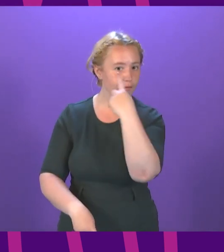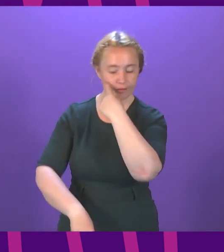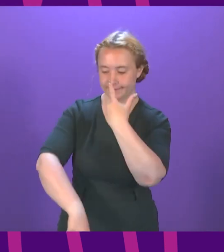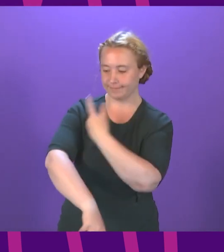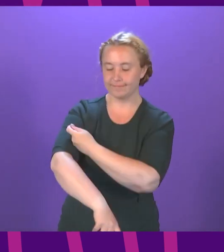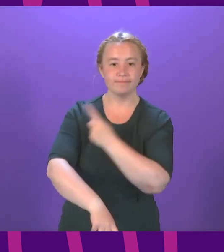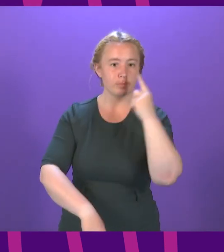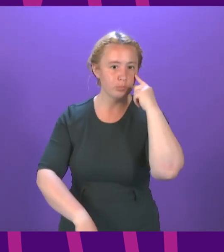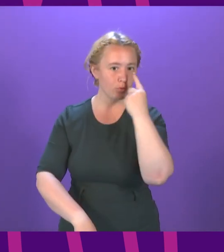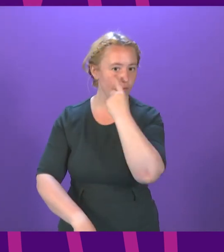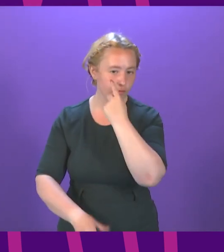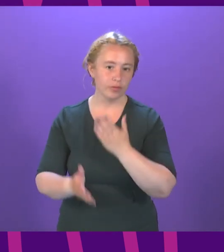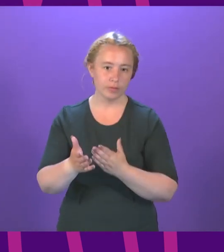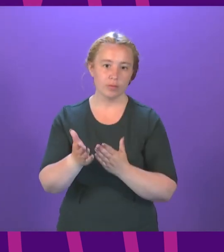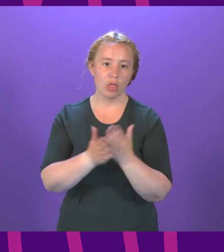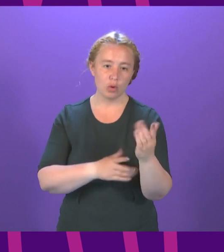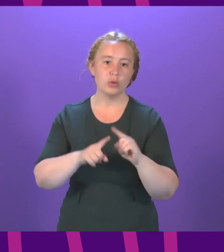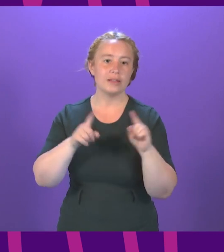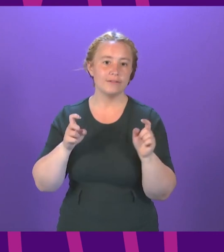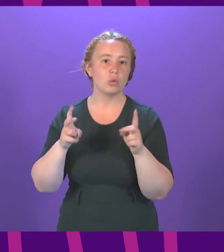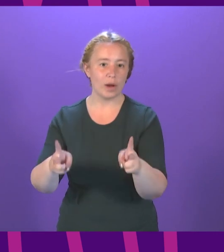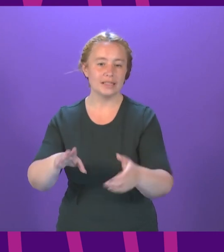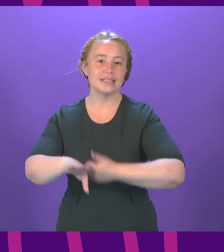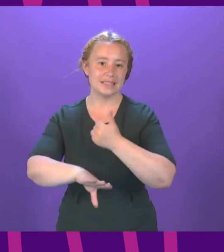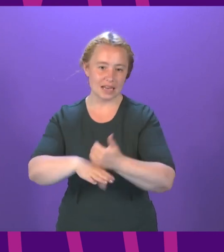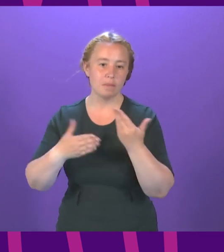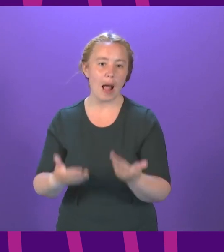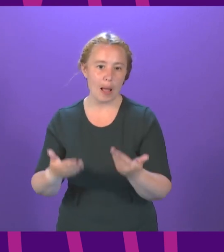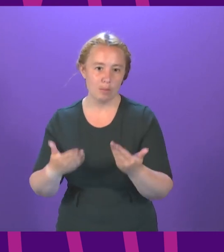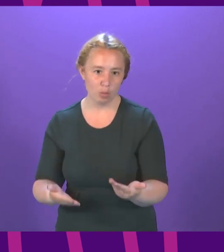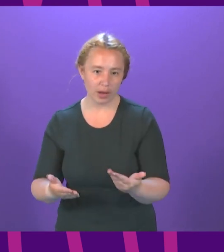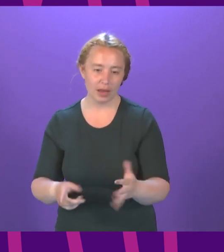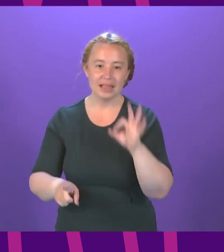through the route that is already in place, and we will make sure that details of how to do that are